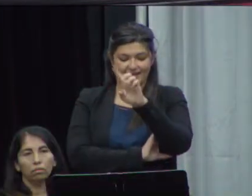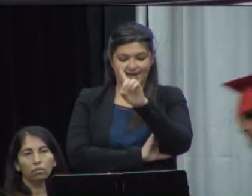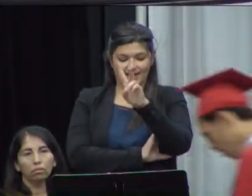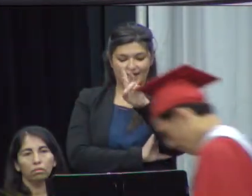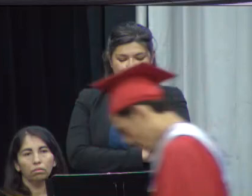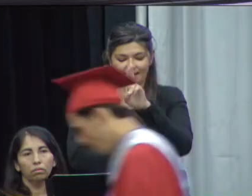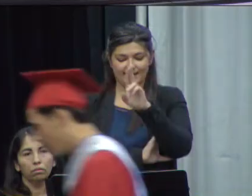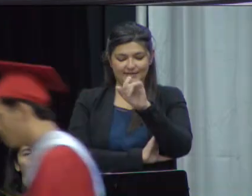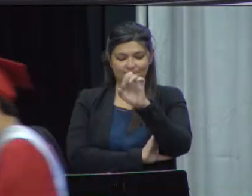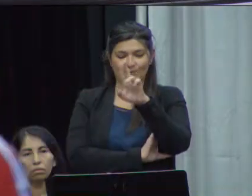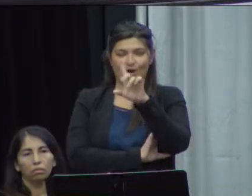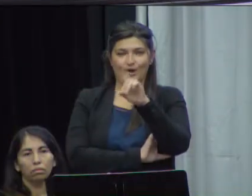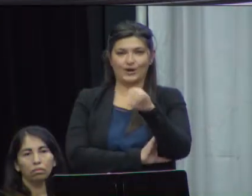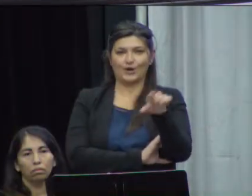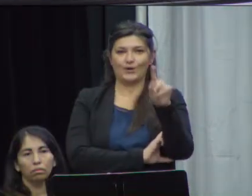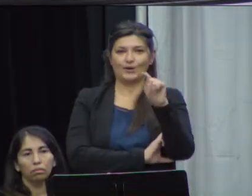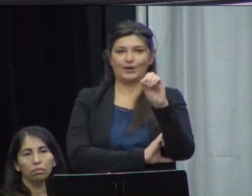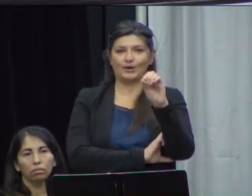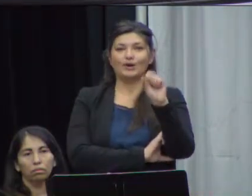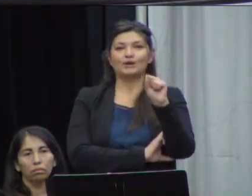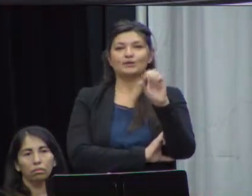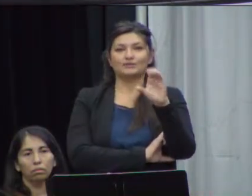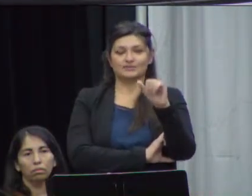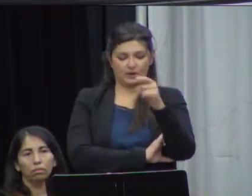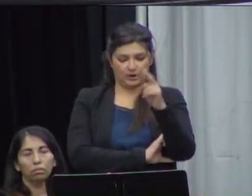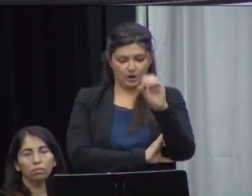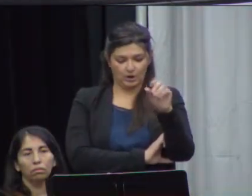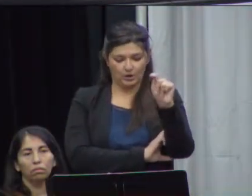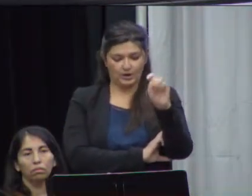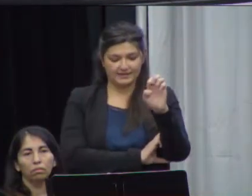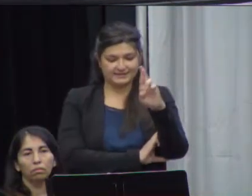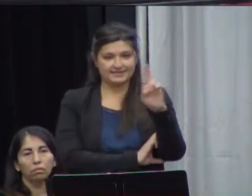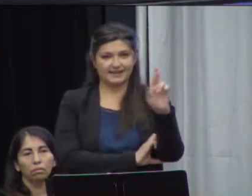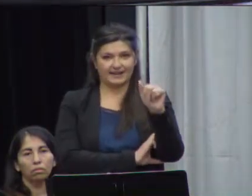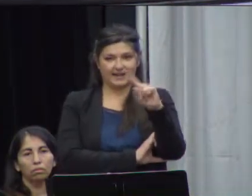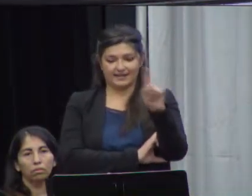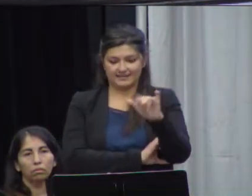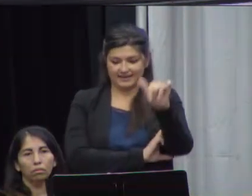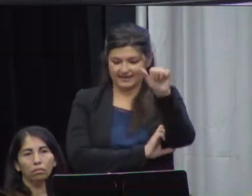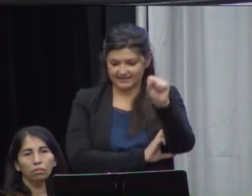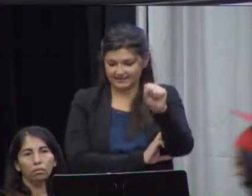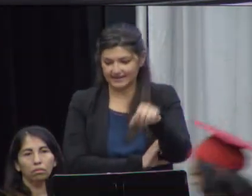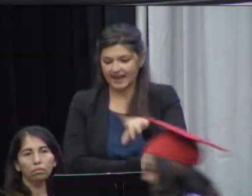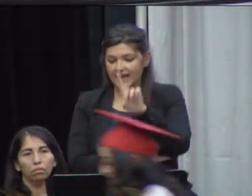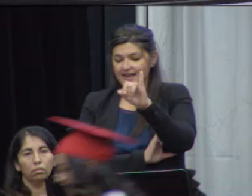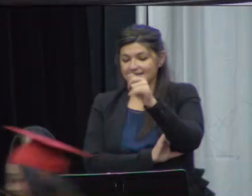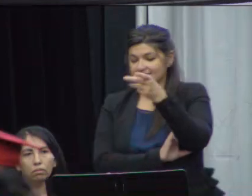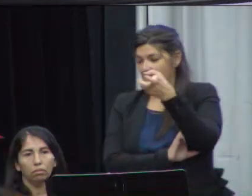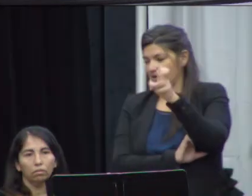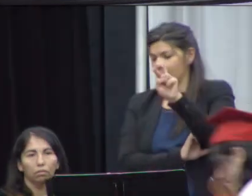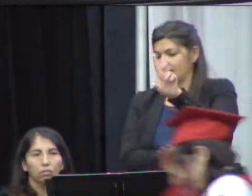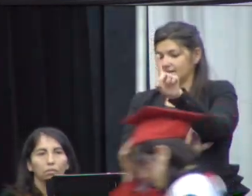(audience applauds) Diamond Treviso. (audience applauds) Isaiah Trujillo.